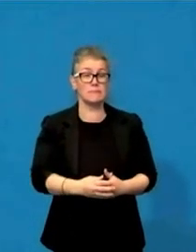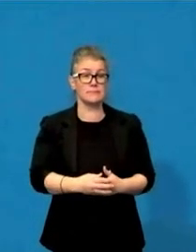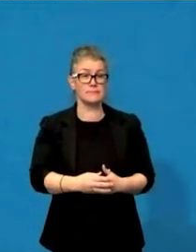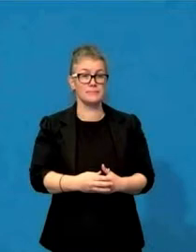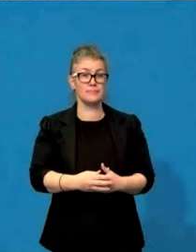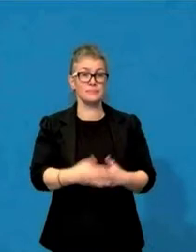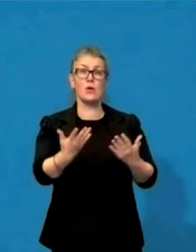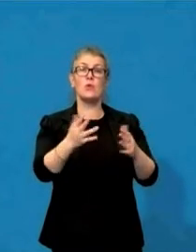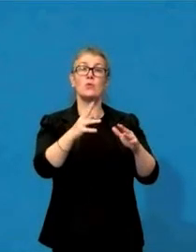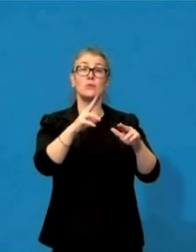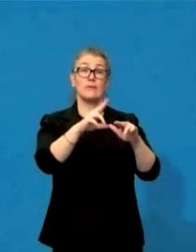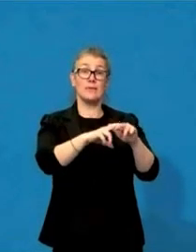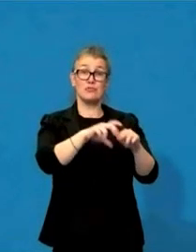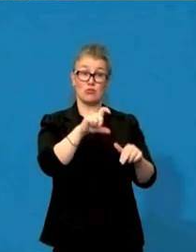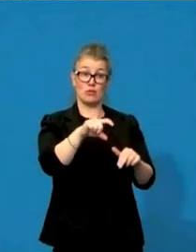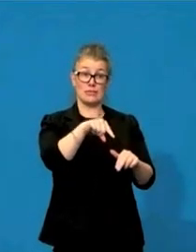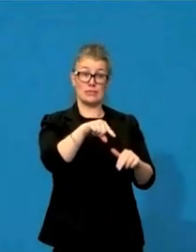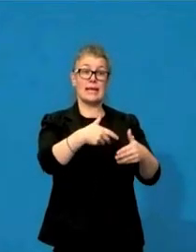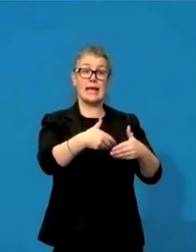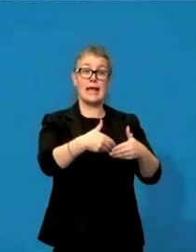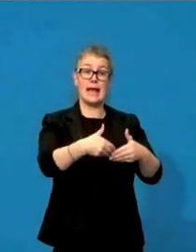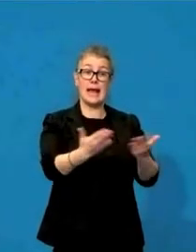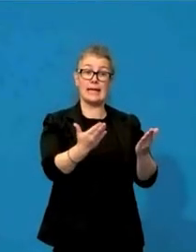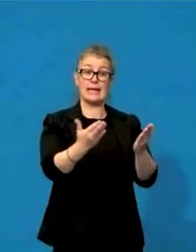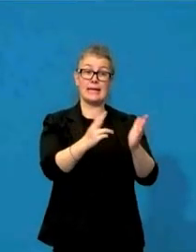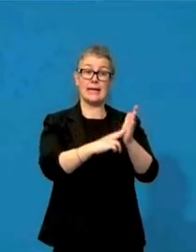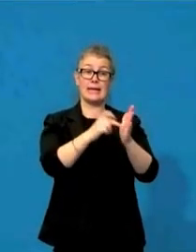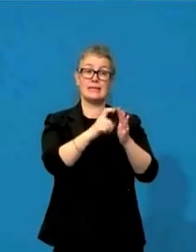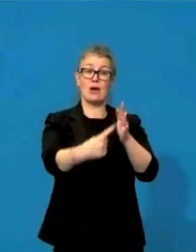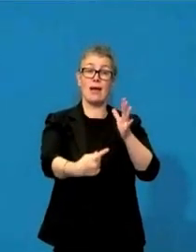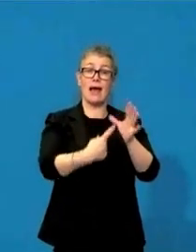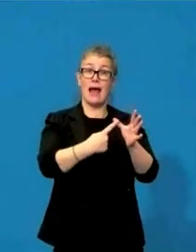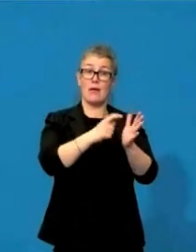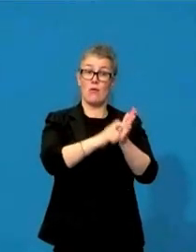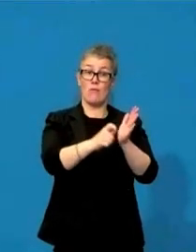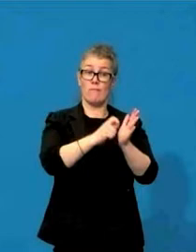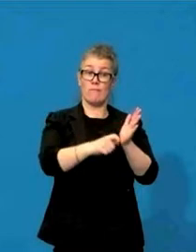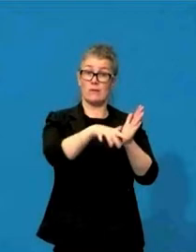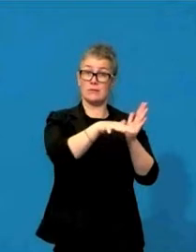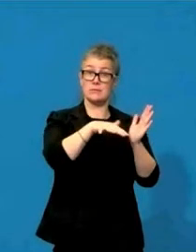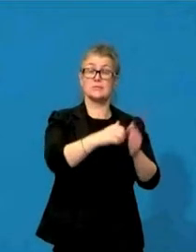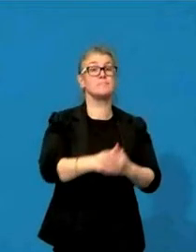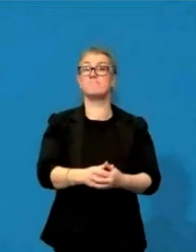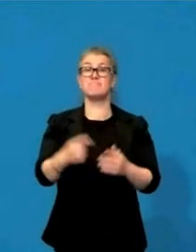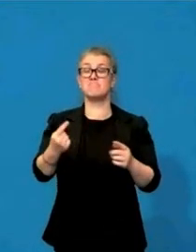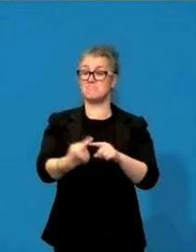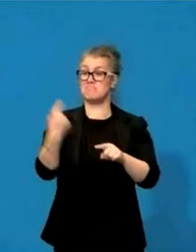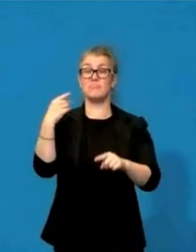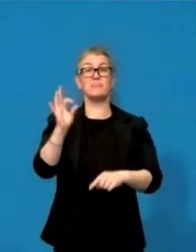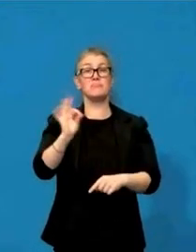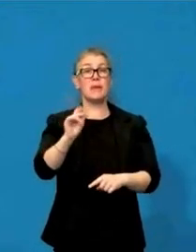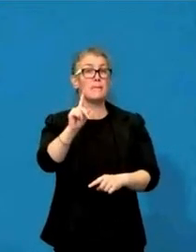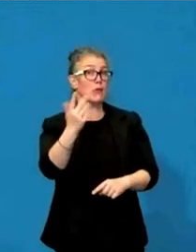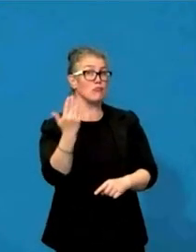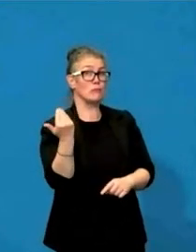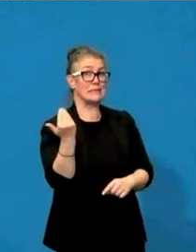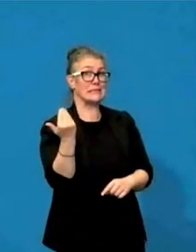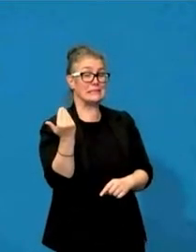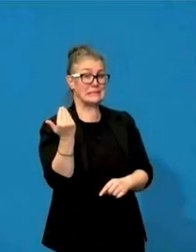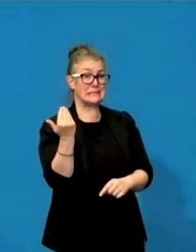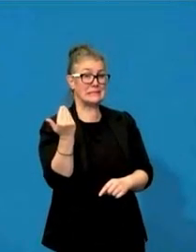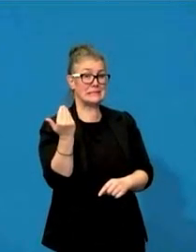In the past, there wasn't any but now just recently Marra Worra has